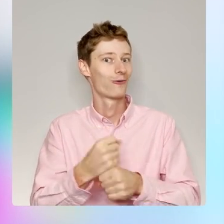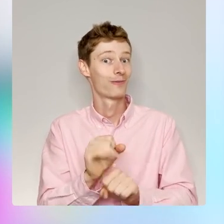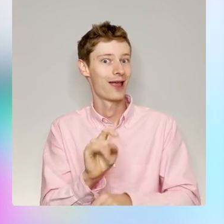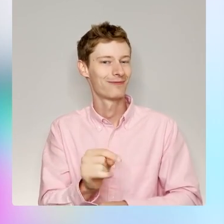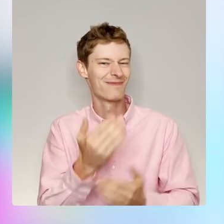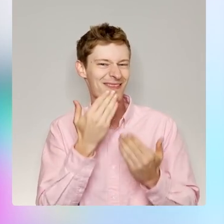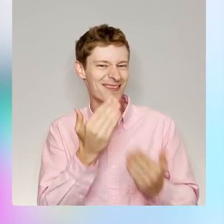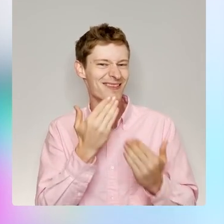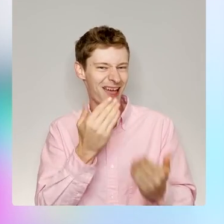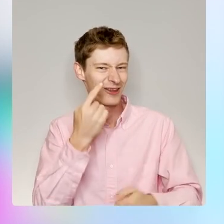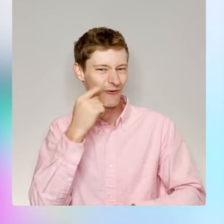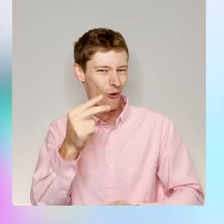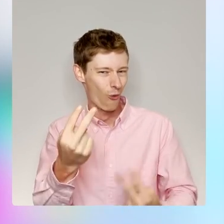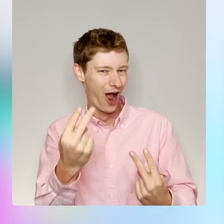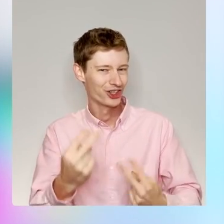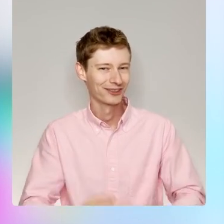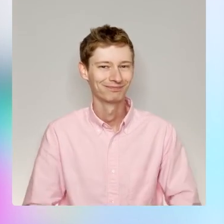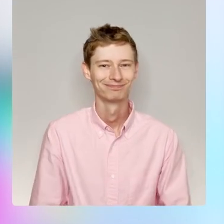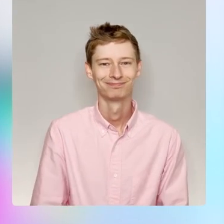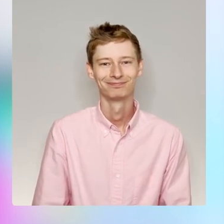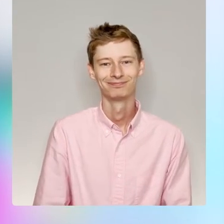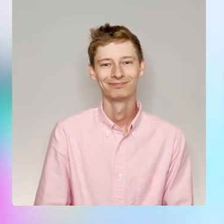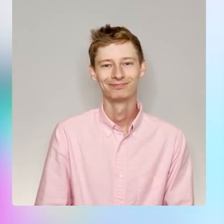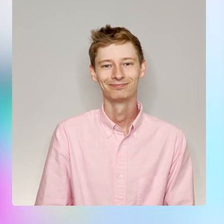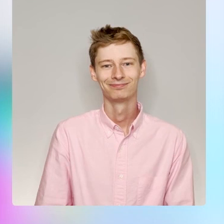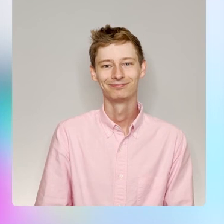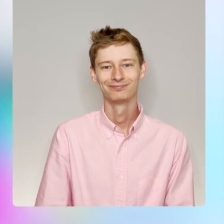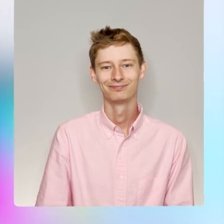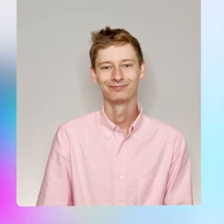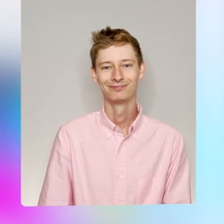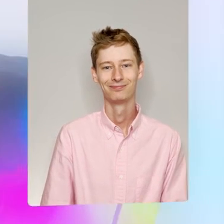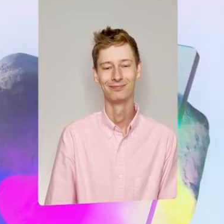that will explore deeper into how we built it. Thanks for watching.